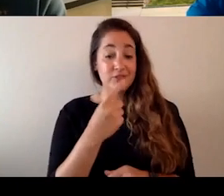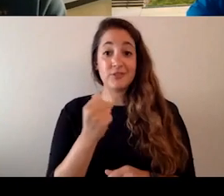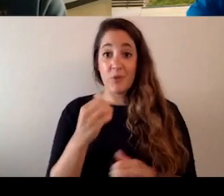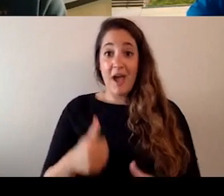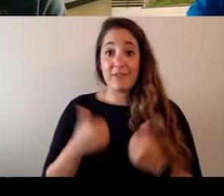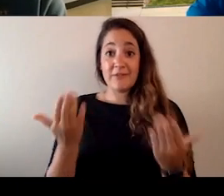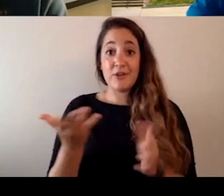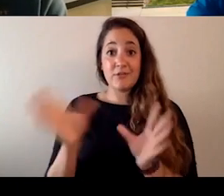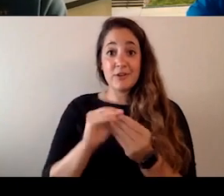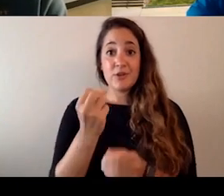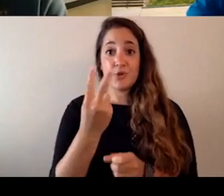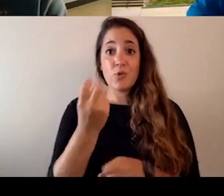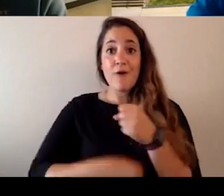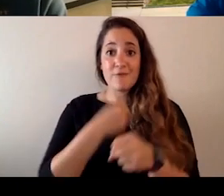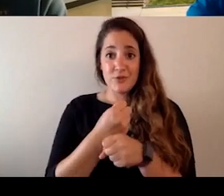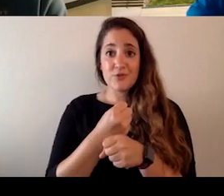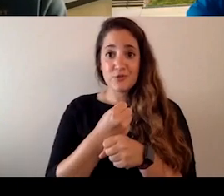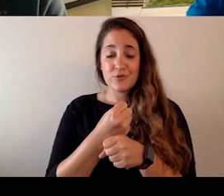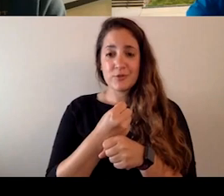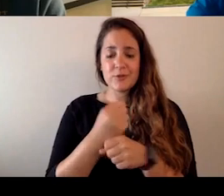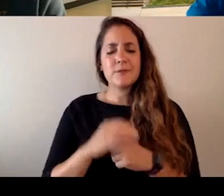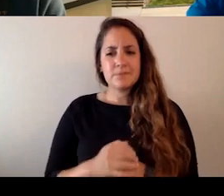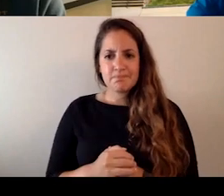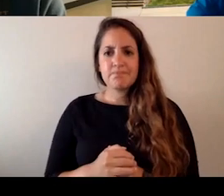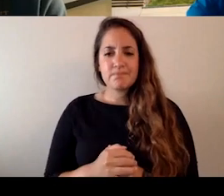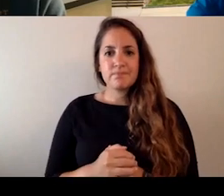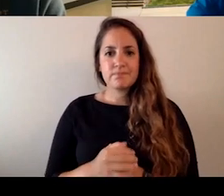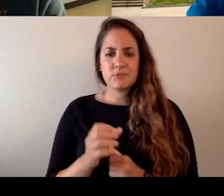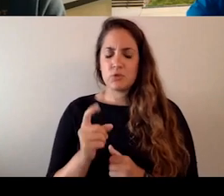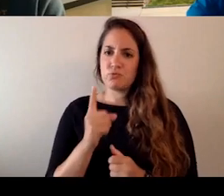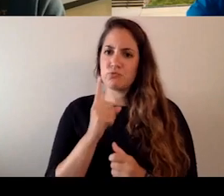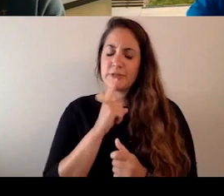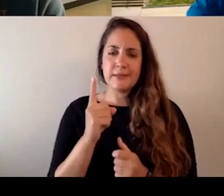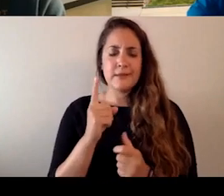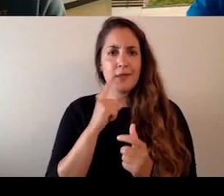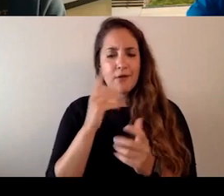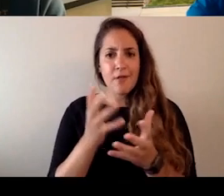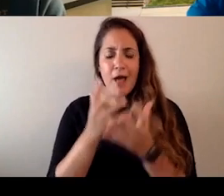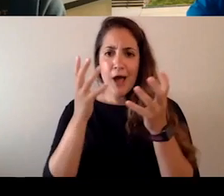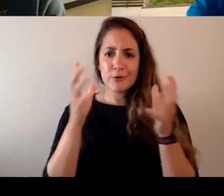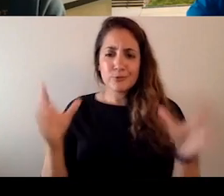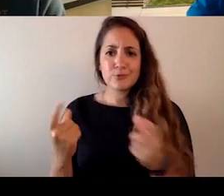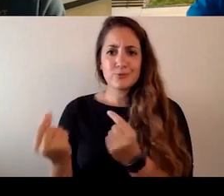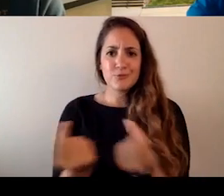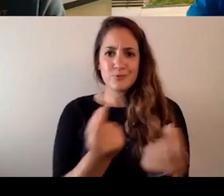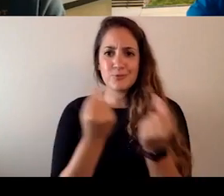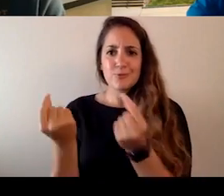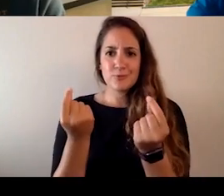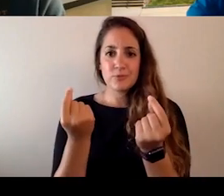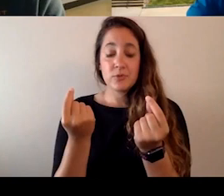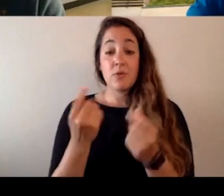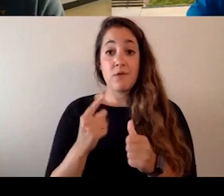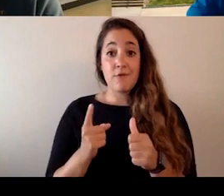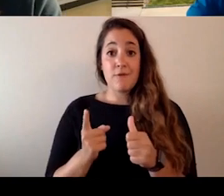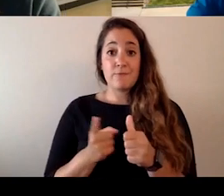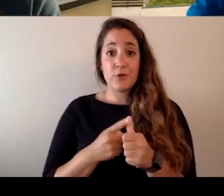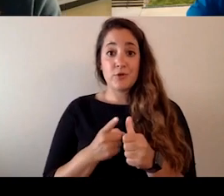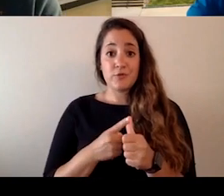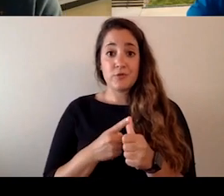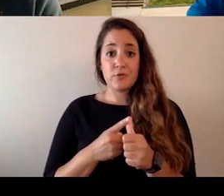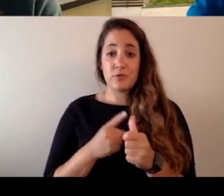you know, there's so much to do. The first of all - the seasons.